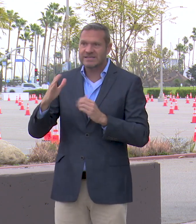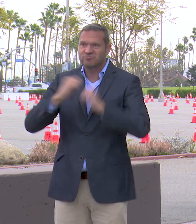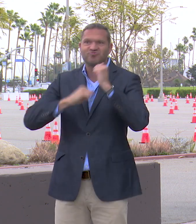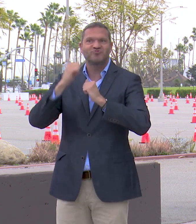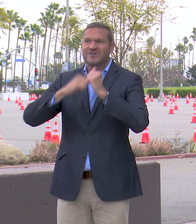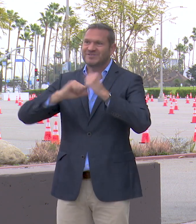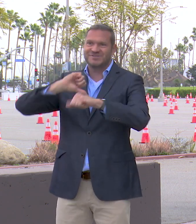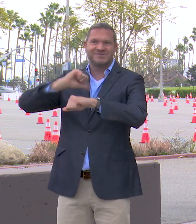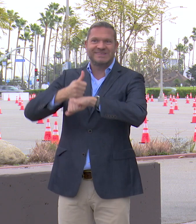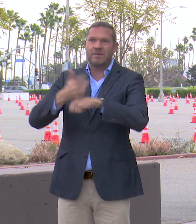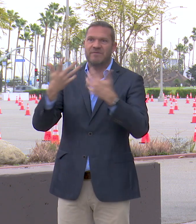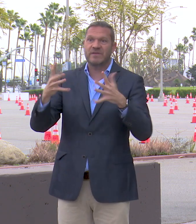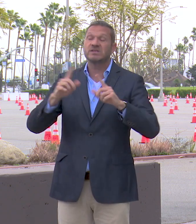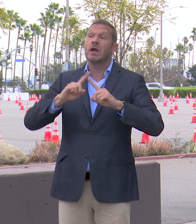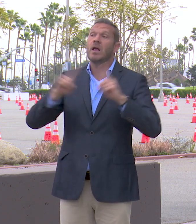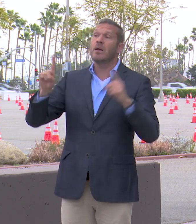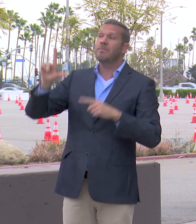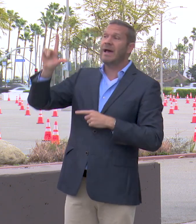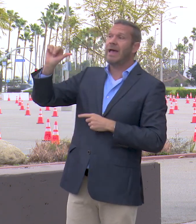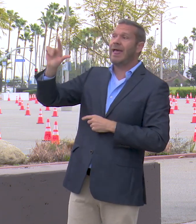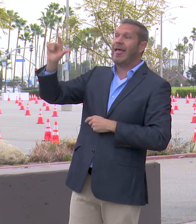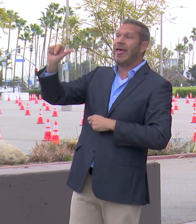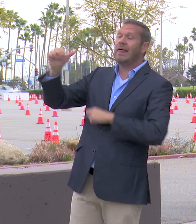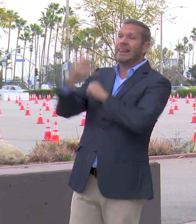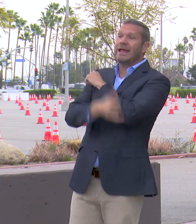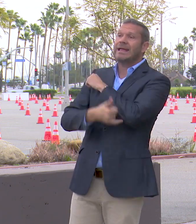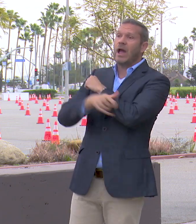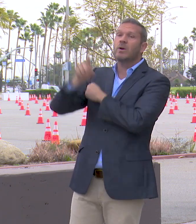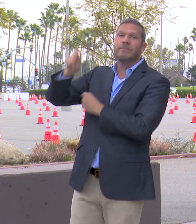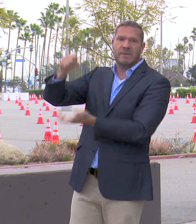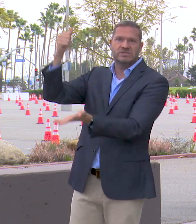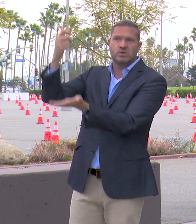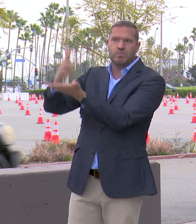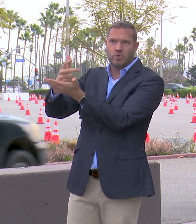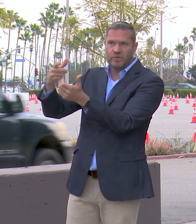We just need the okay from L.A County and the additional vaccine from them and we'll